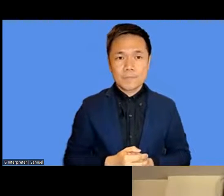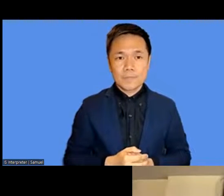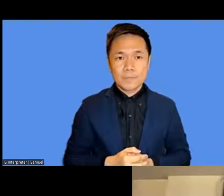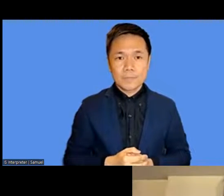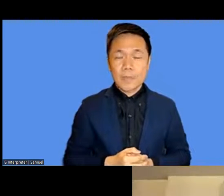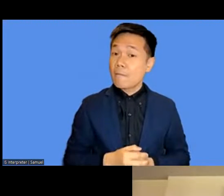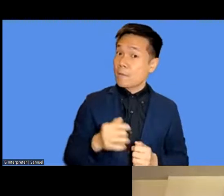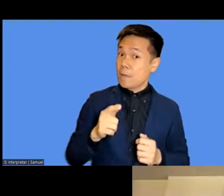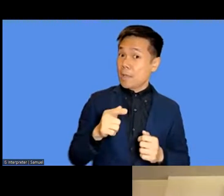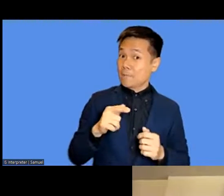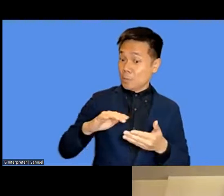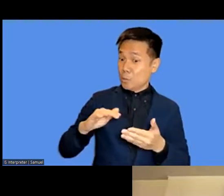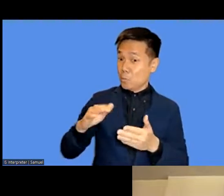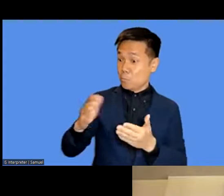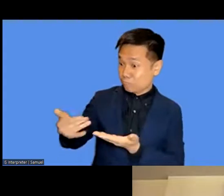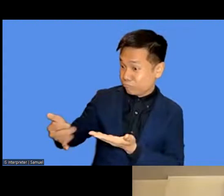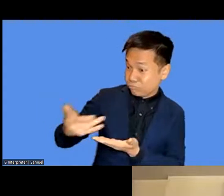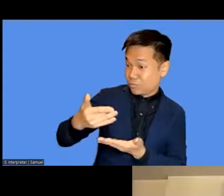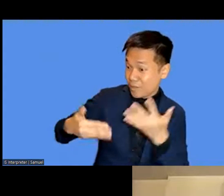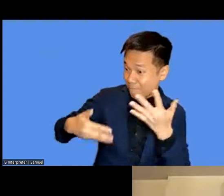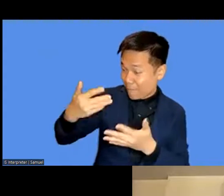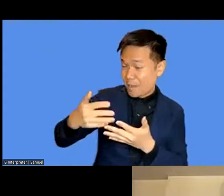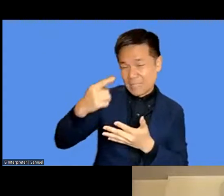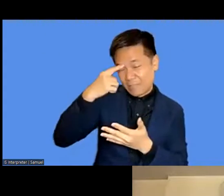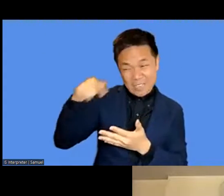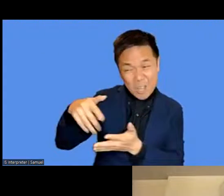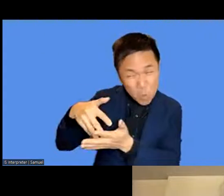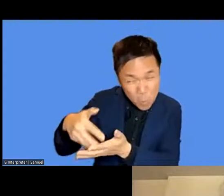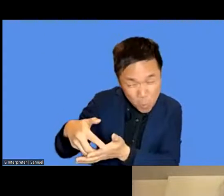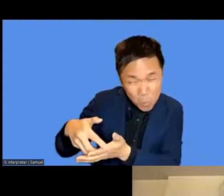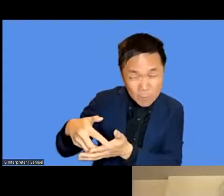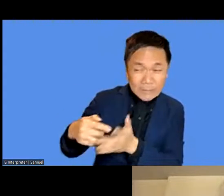situations that are particularly vulnerable, for example, people that are institutionalized